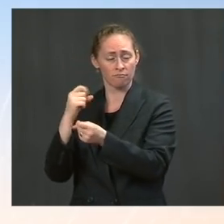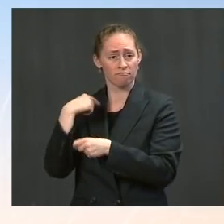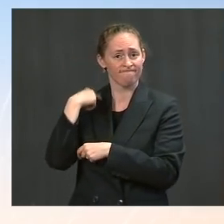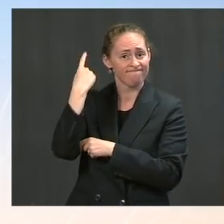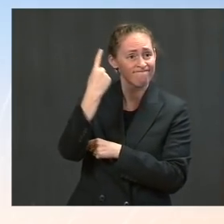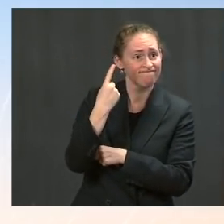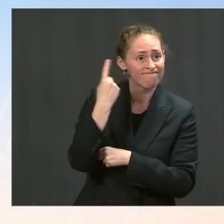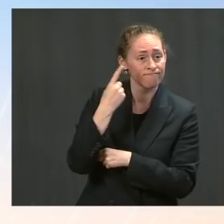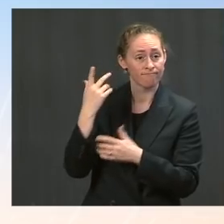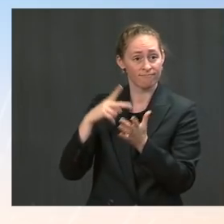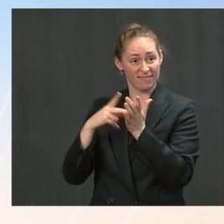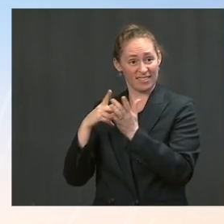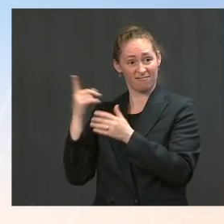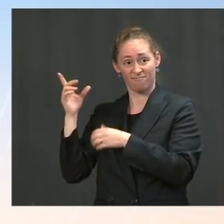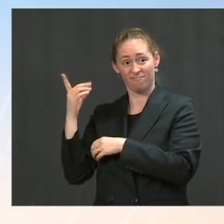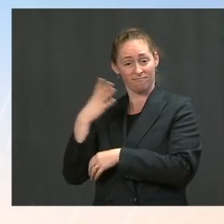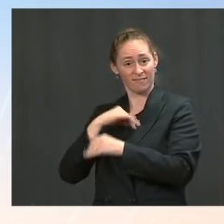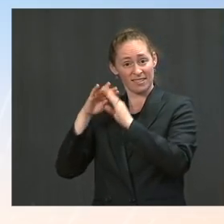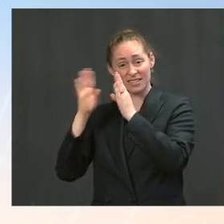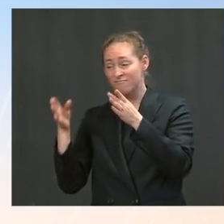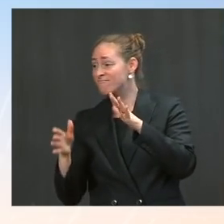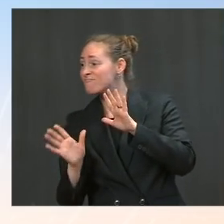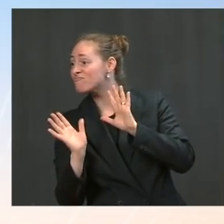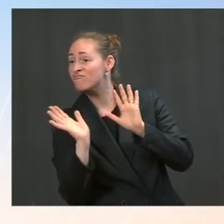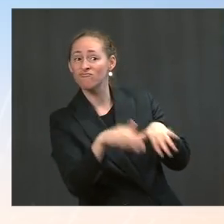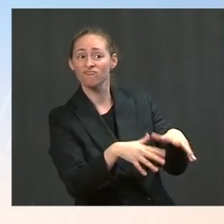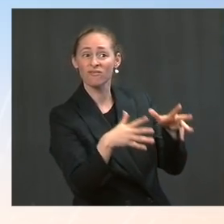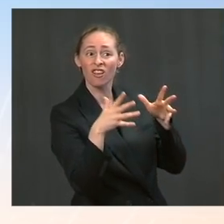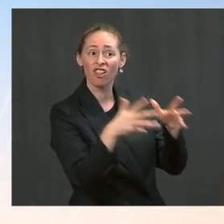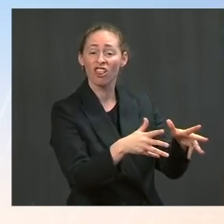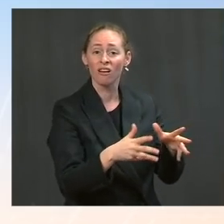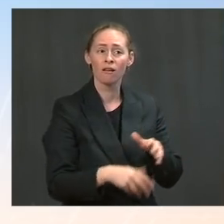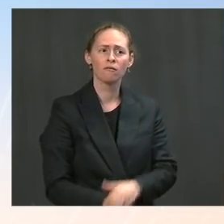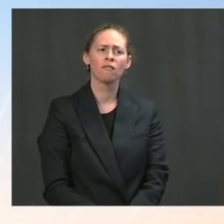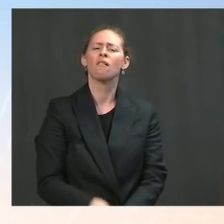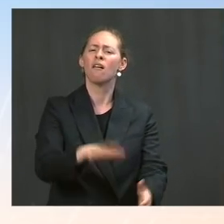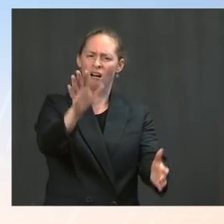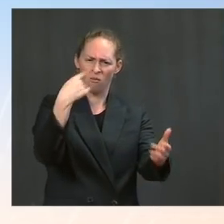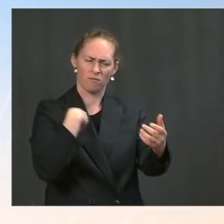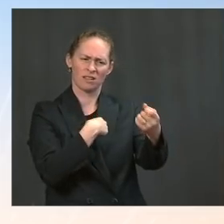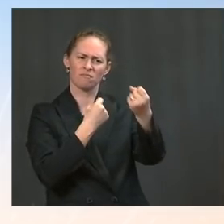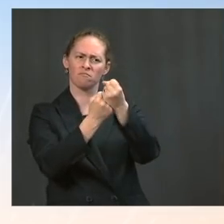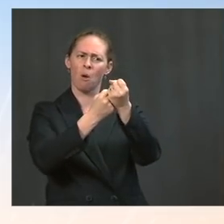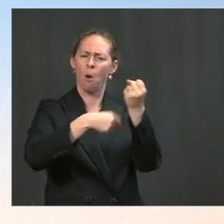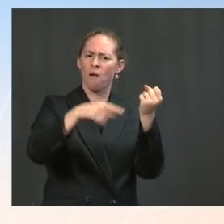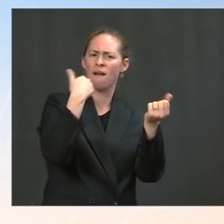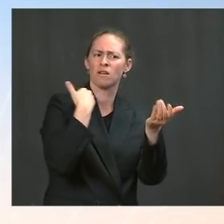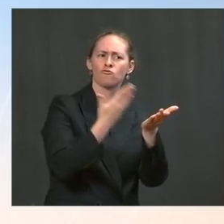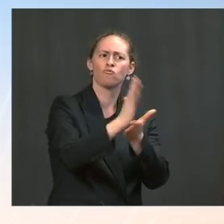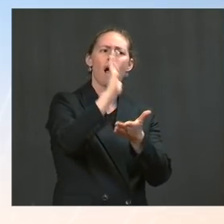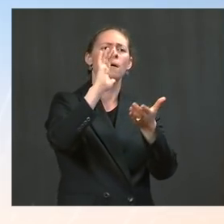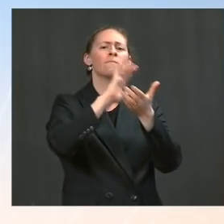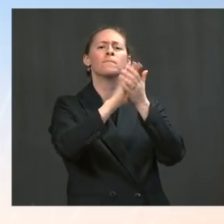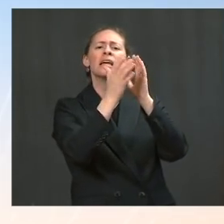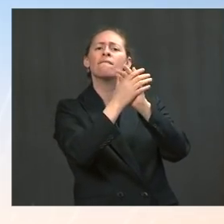Ms. Psaki: We support the right to peacefully protest. We support people having their voices heard. And certainly, there are a few issues